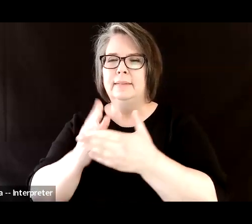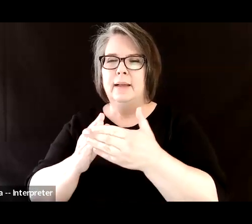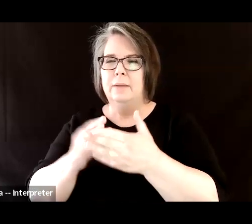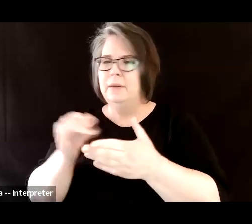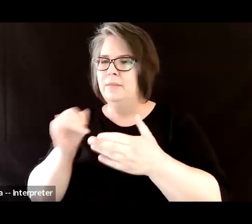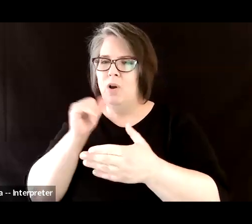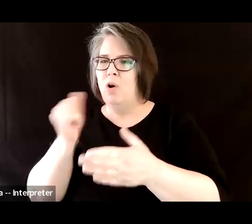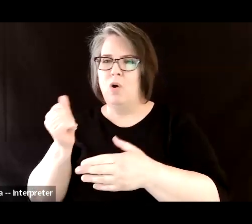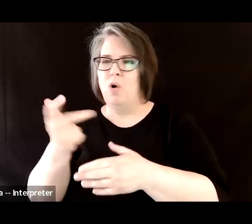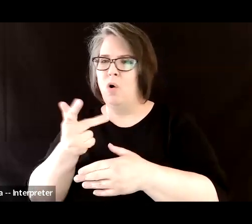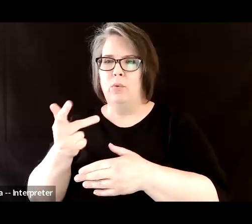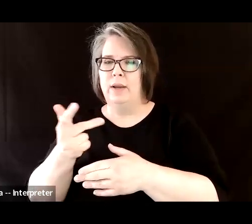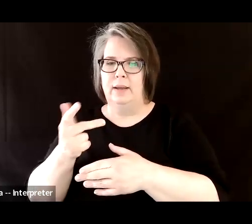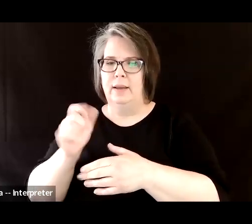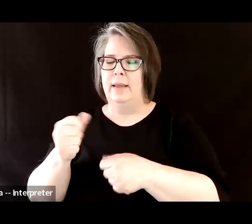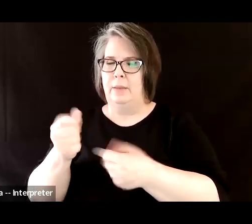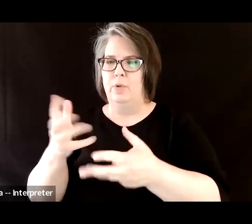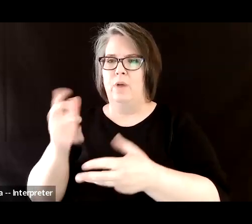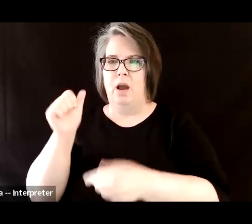these can also provide audio descriptions, if you need to